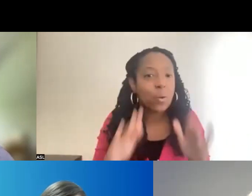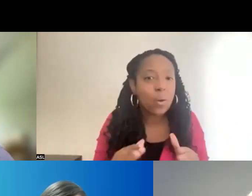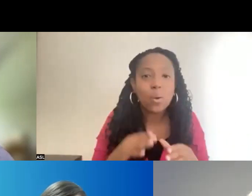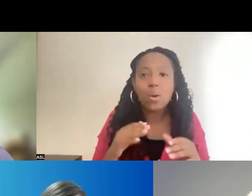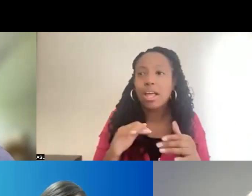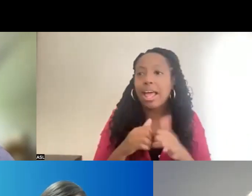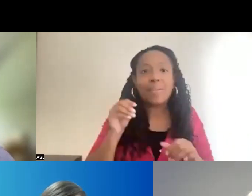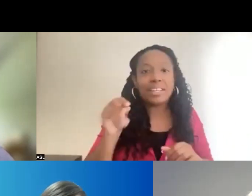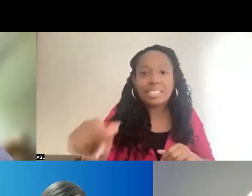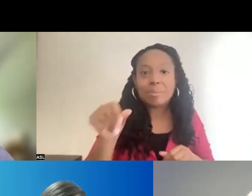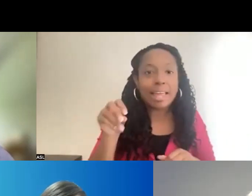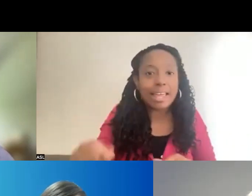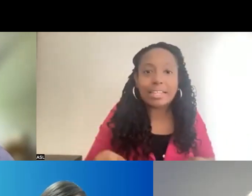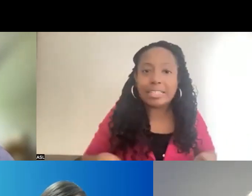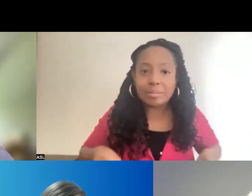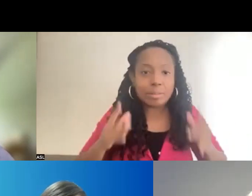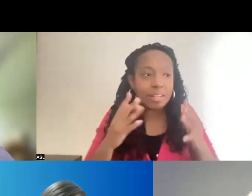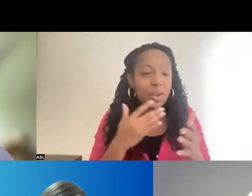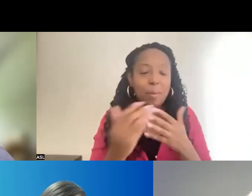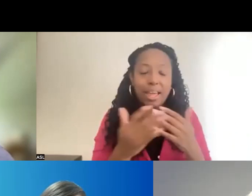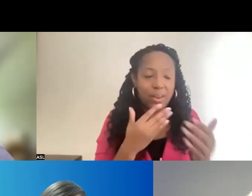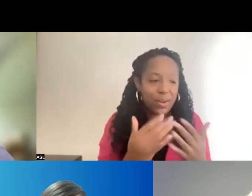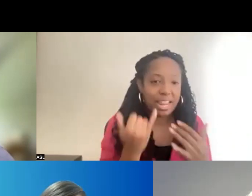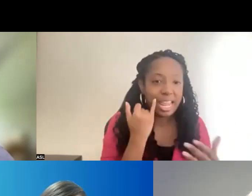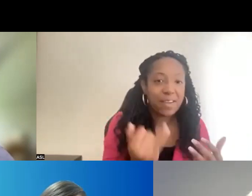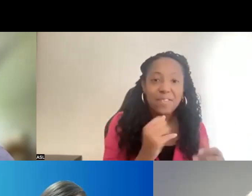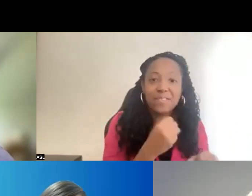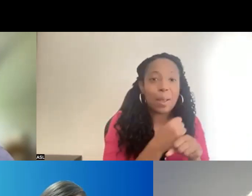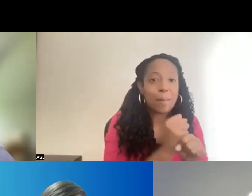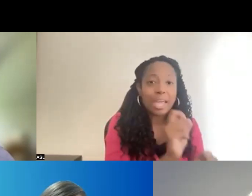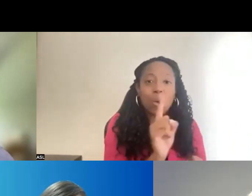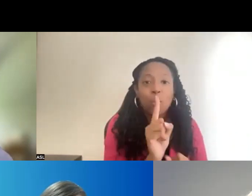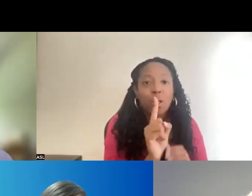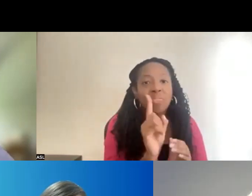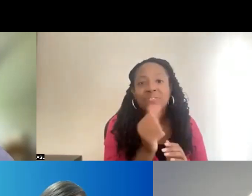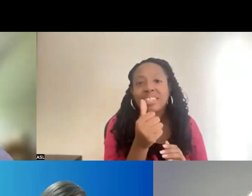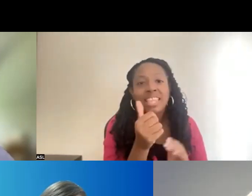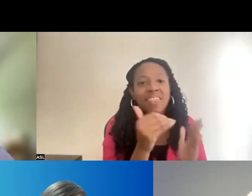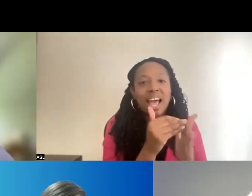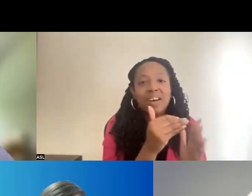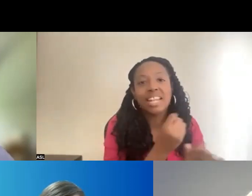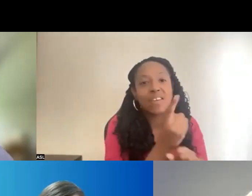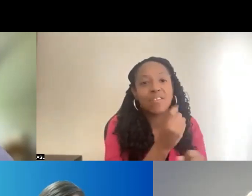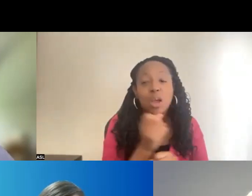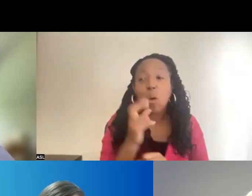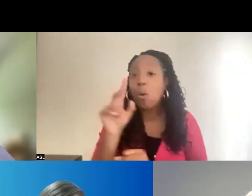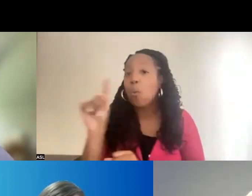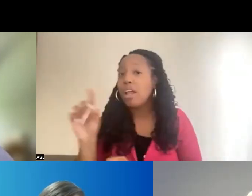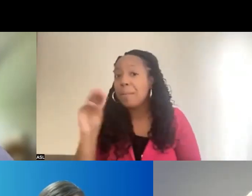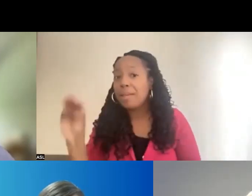make 10 grand a year year or $11 million a year I see the Spectrum across the board they don't